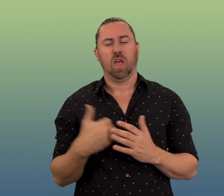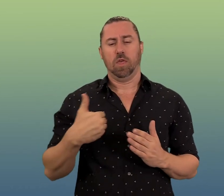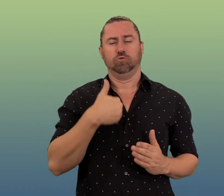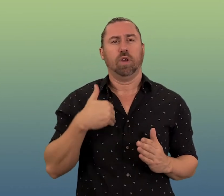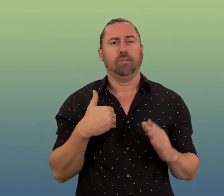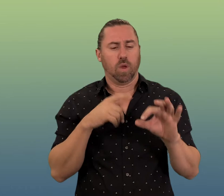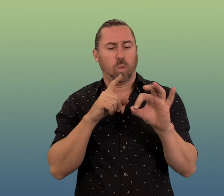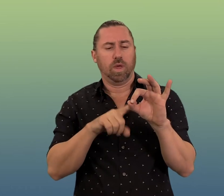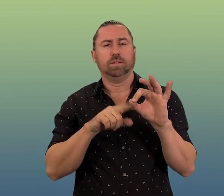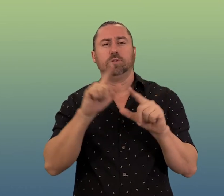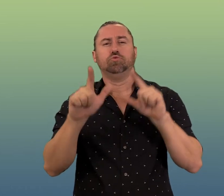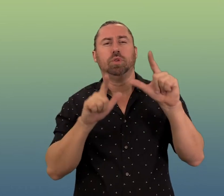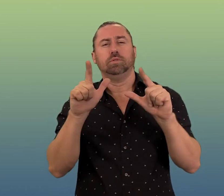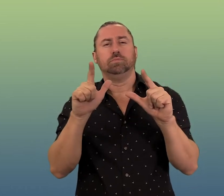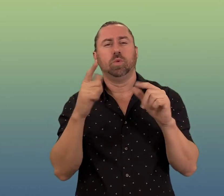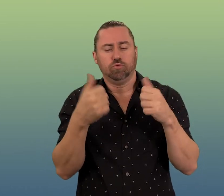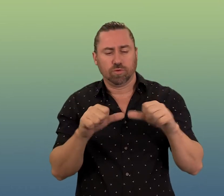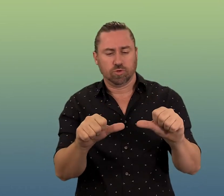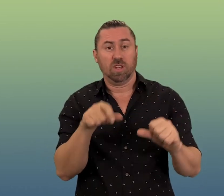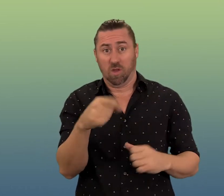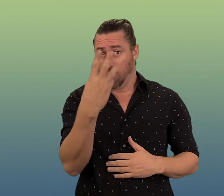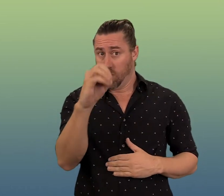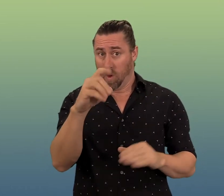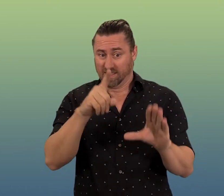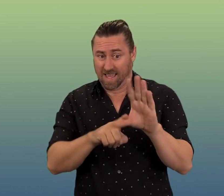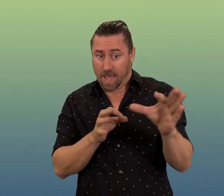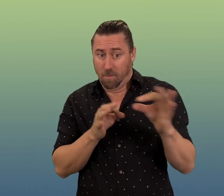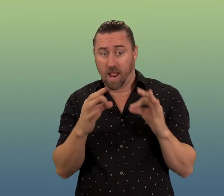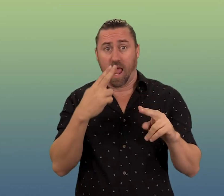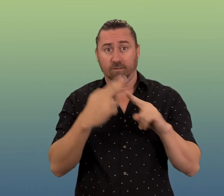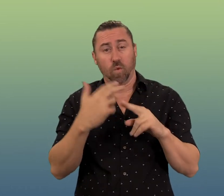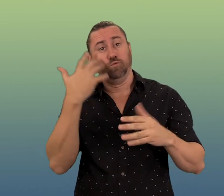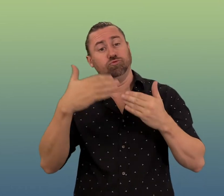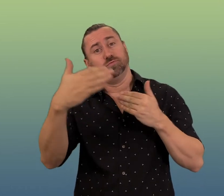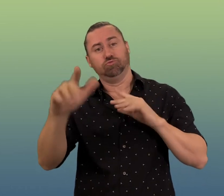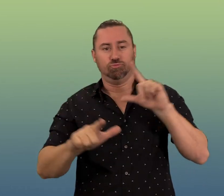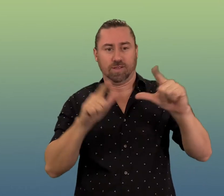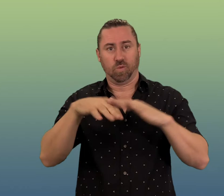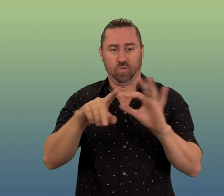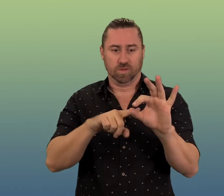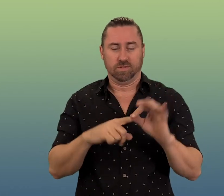Draft Queensland Transport Strategy, our 30-year plan for transport in Queensland,